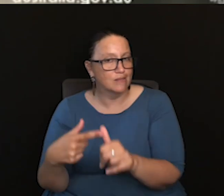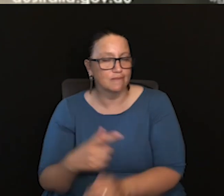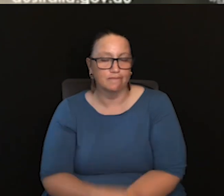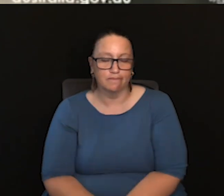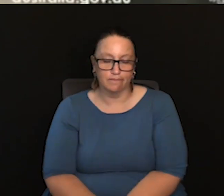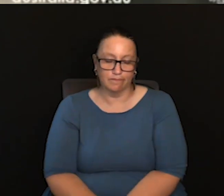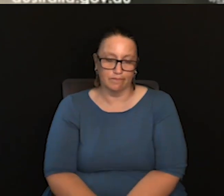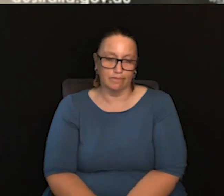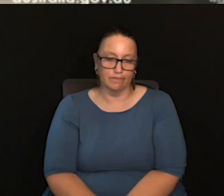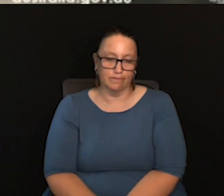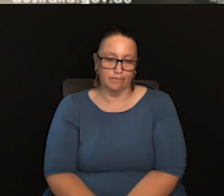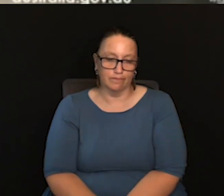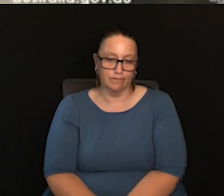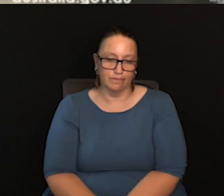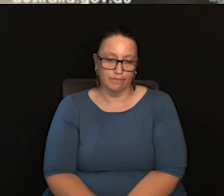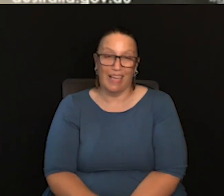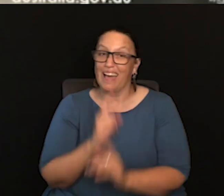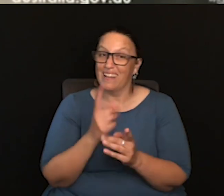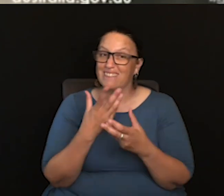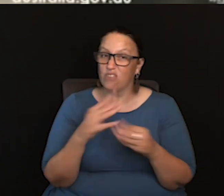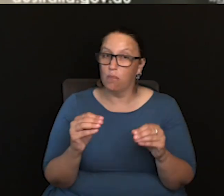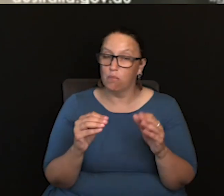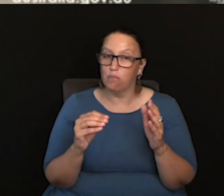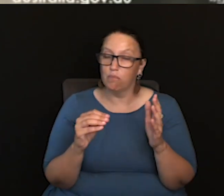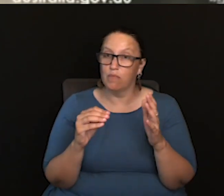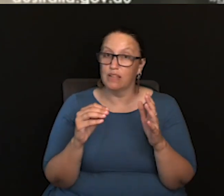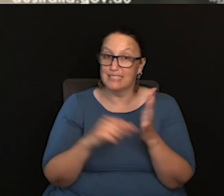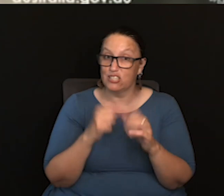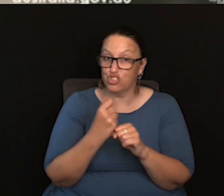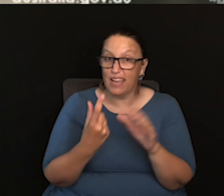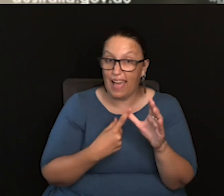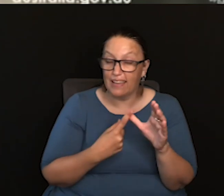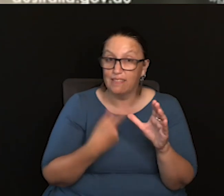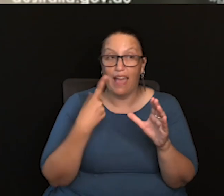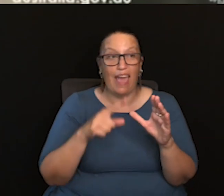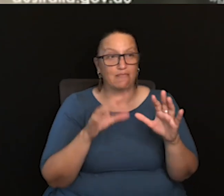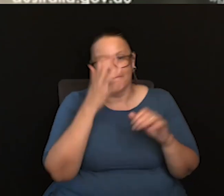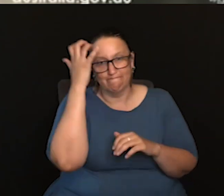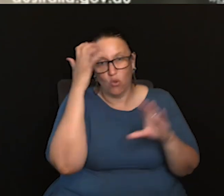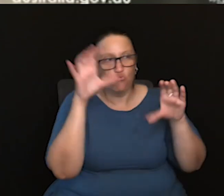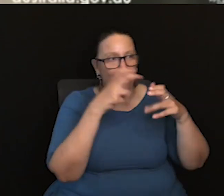as being the optimal period to protect children. Those numbers are going up every day and are